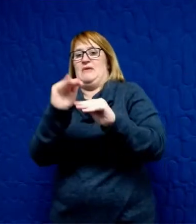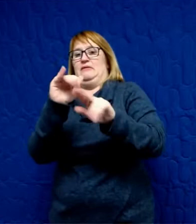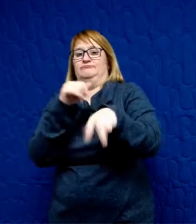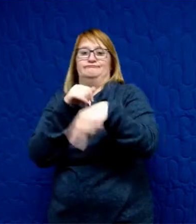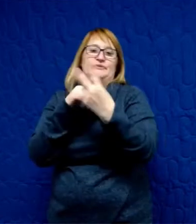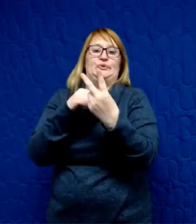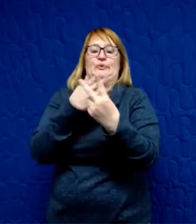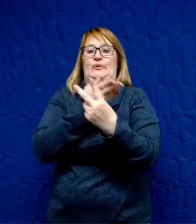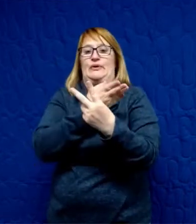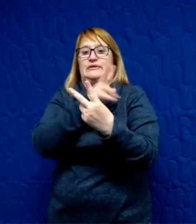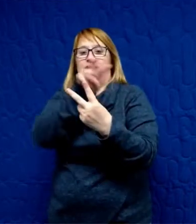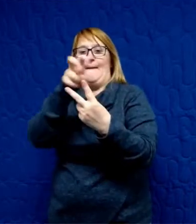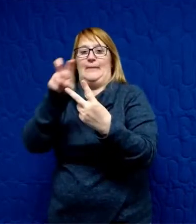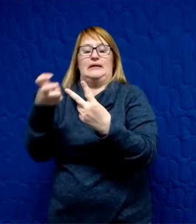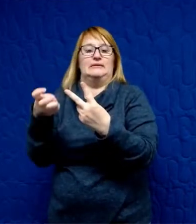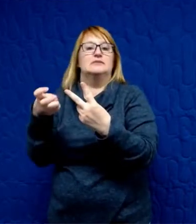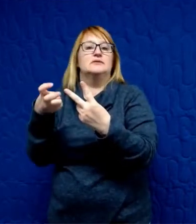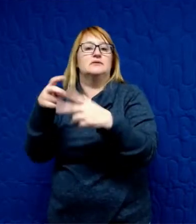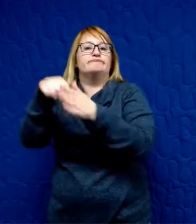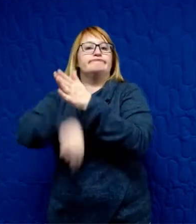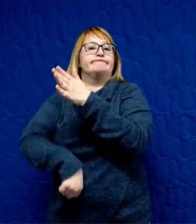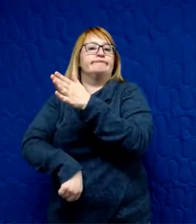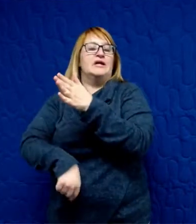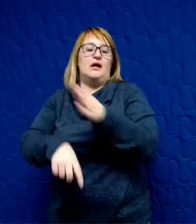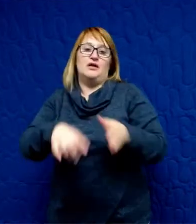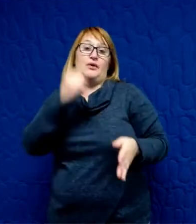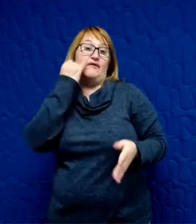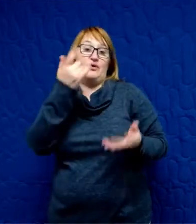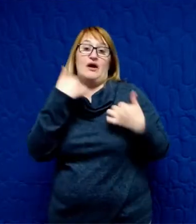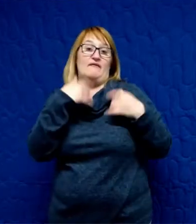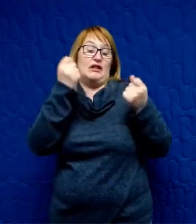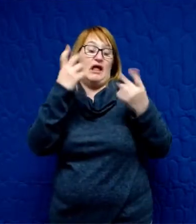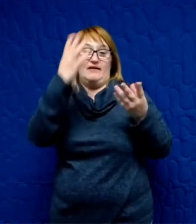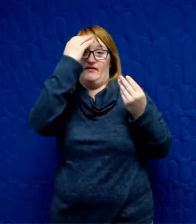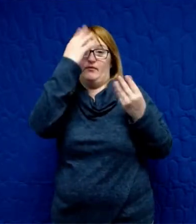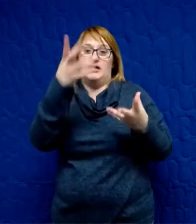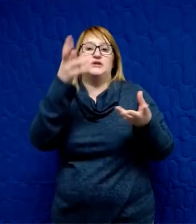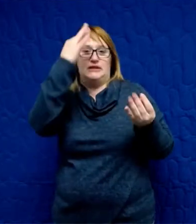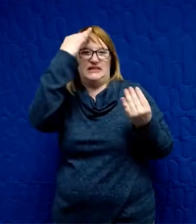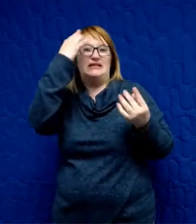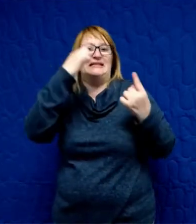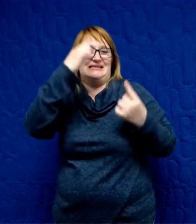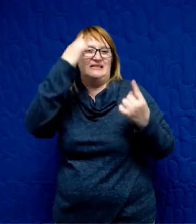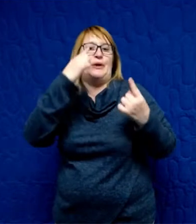if you have a lot of information to share on a variety of topics. Great